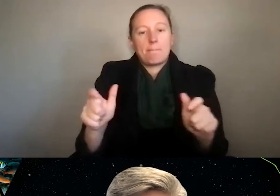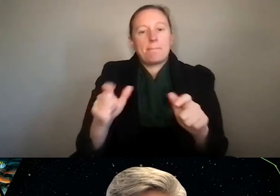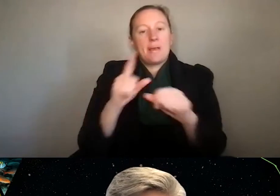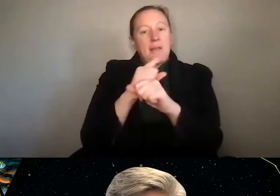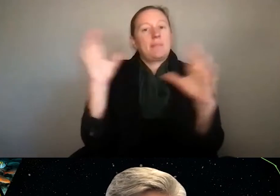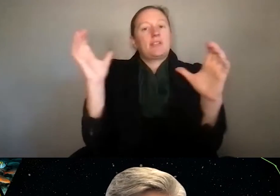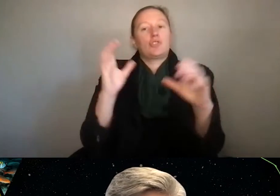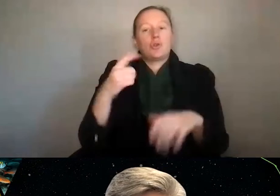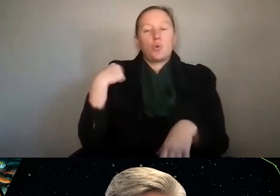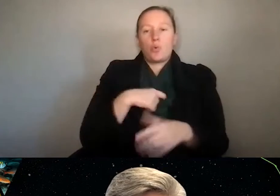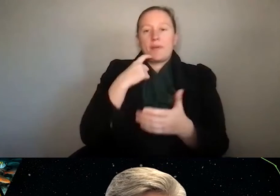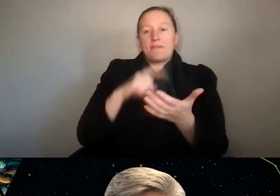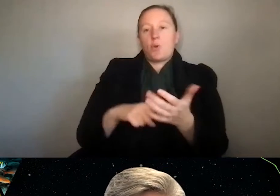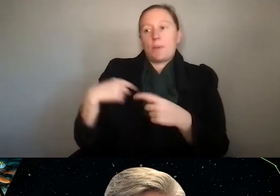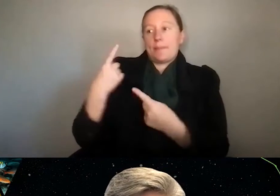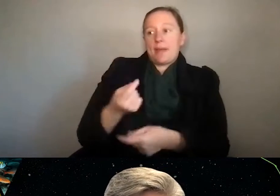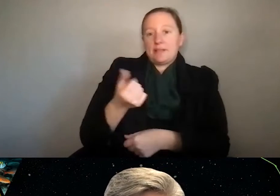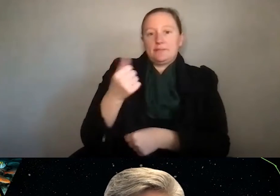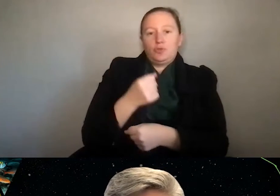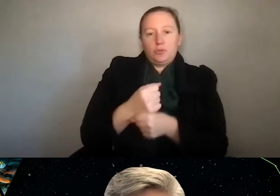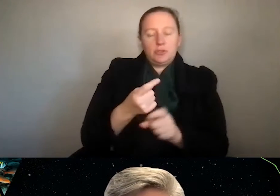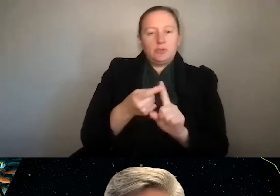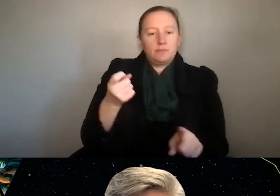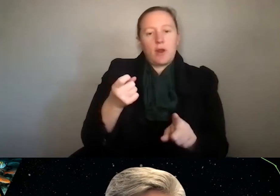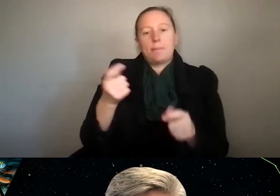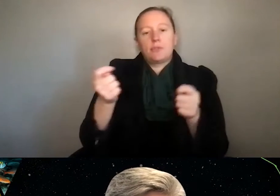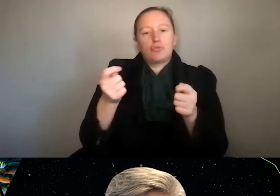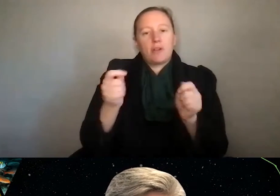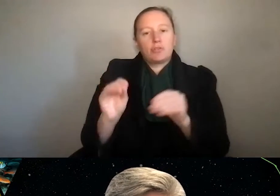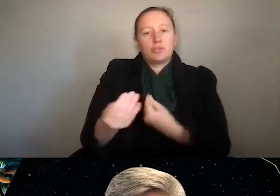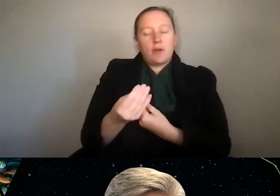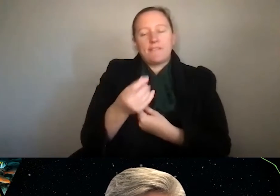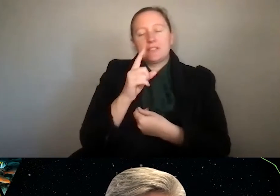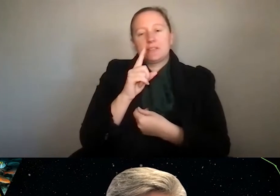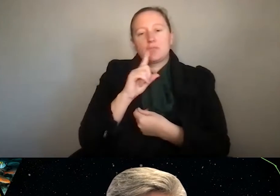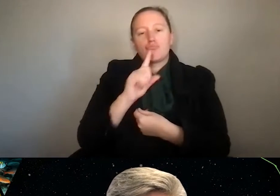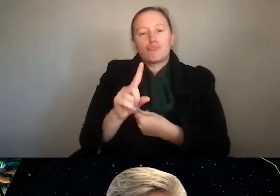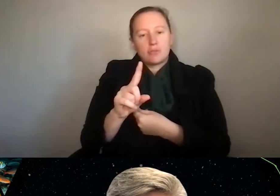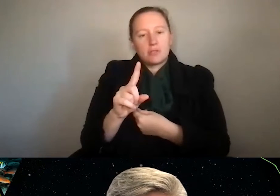noticed in the last couple of years from the Director's office has been getting students as